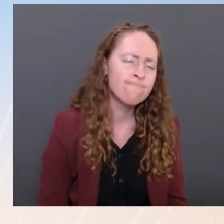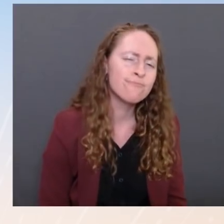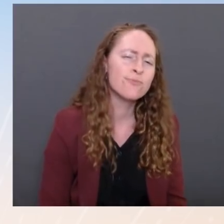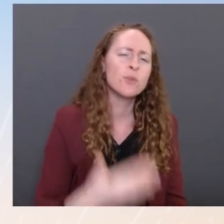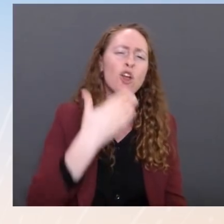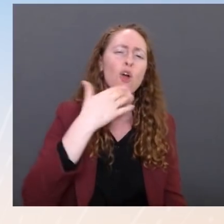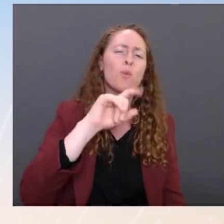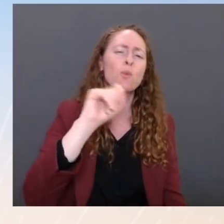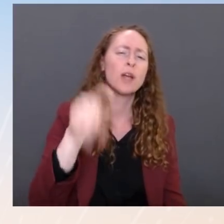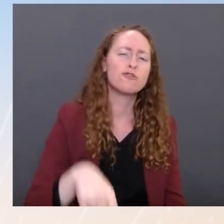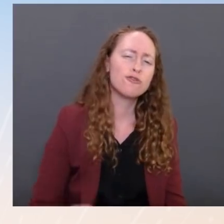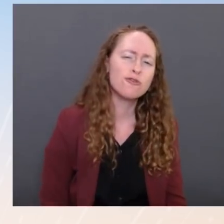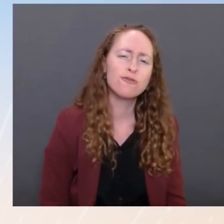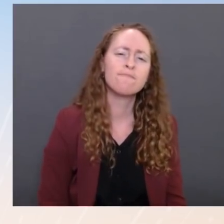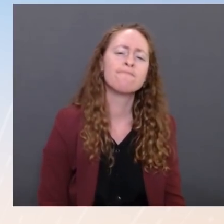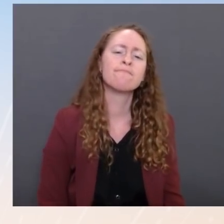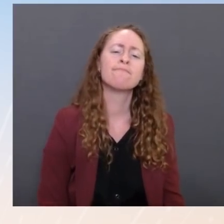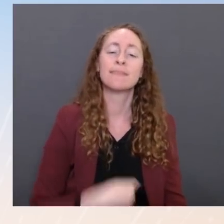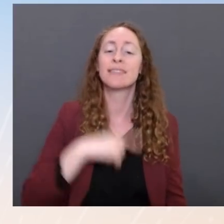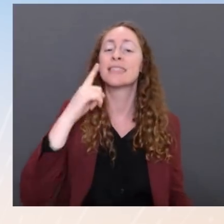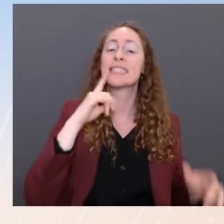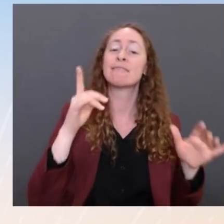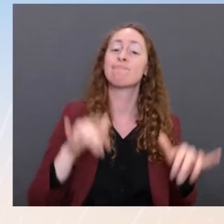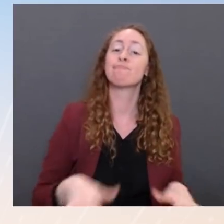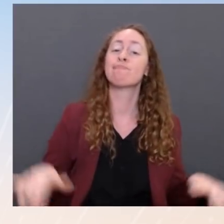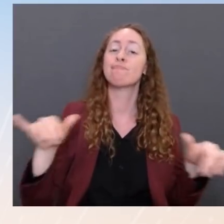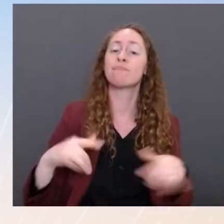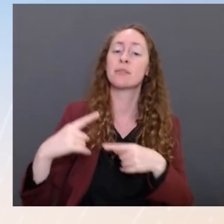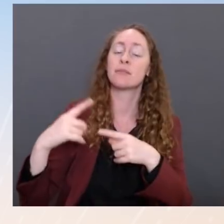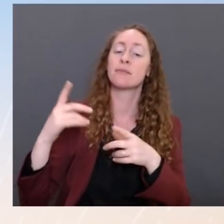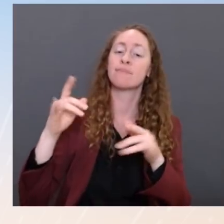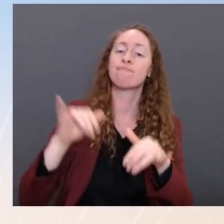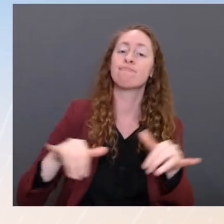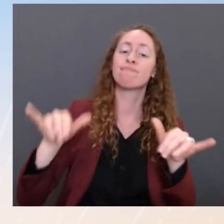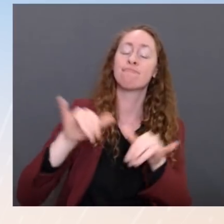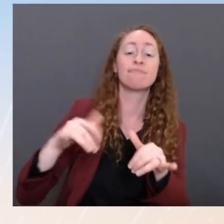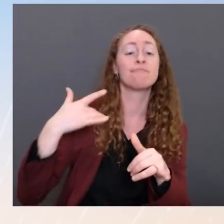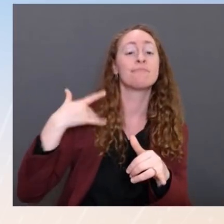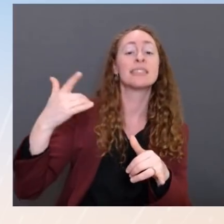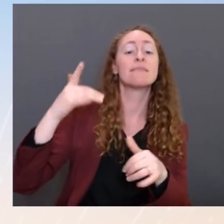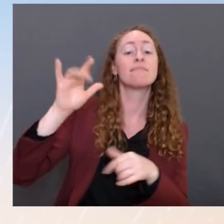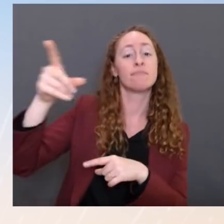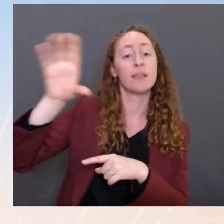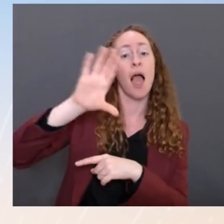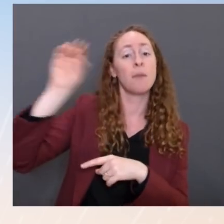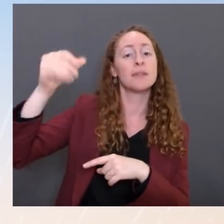what the market needs. Right? And if you look at things like tests or masks --